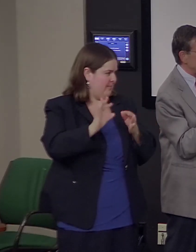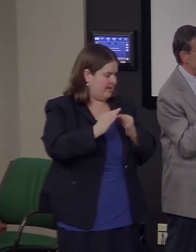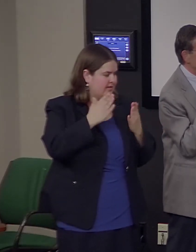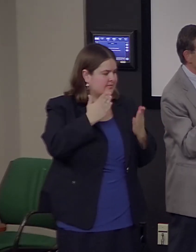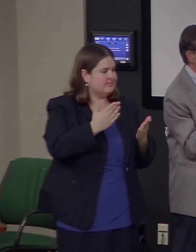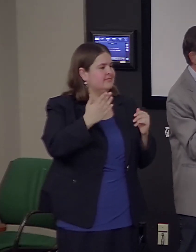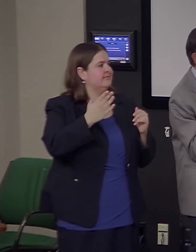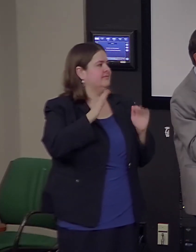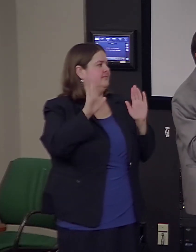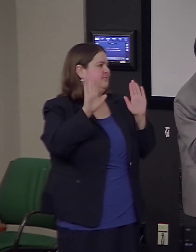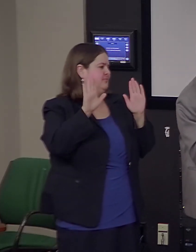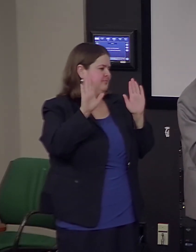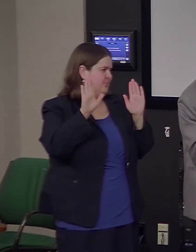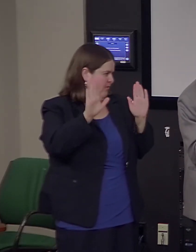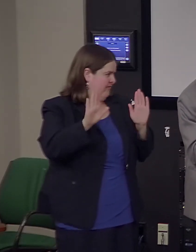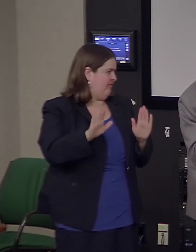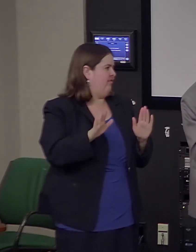and it's a wonderful story.